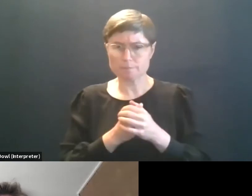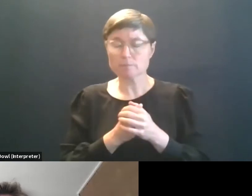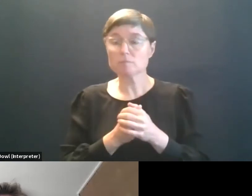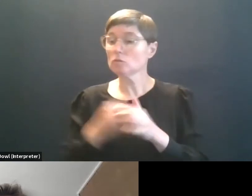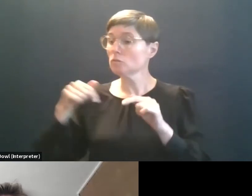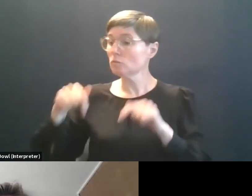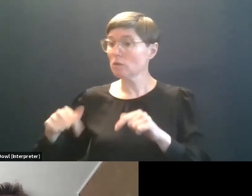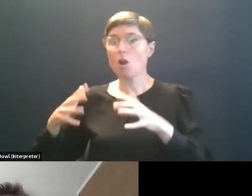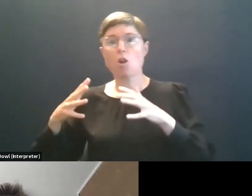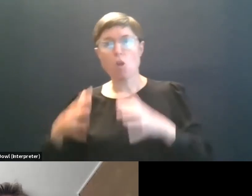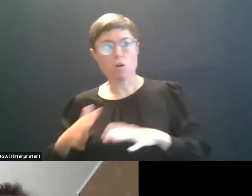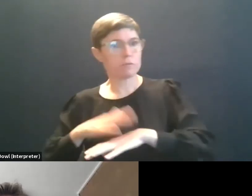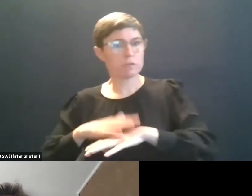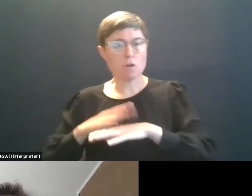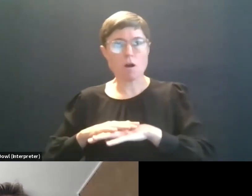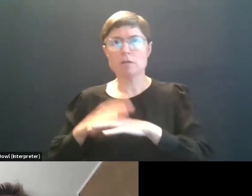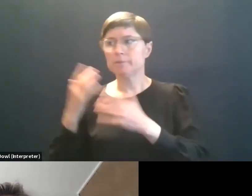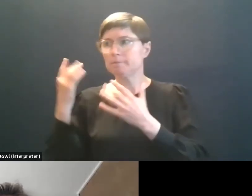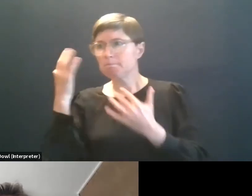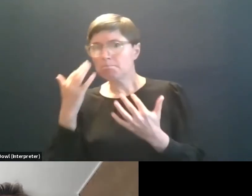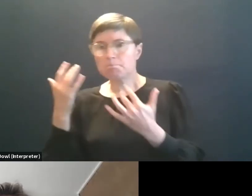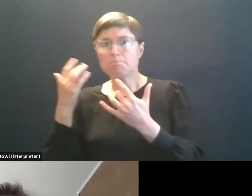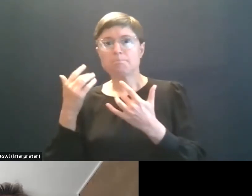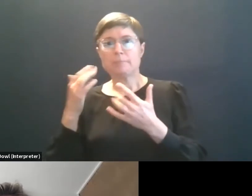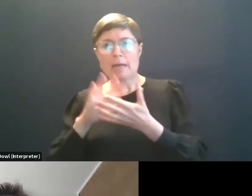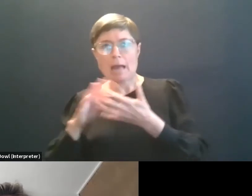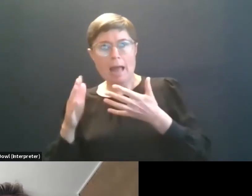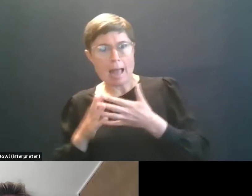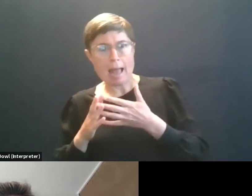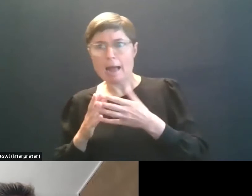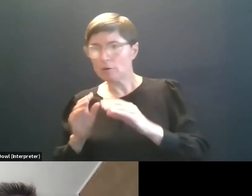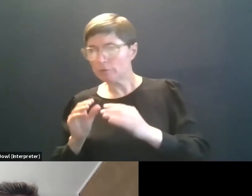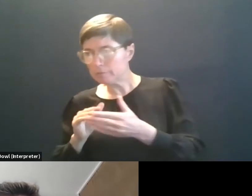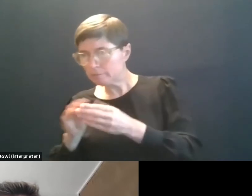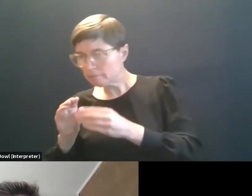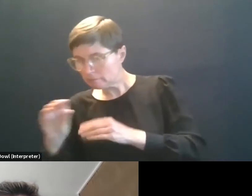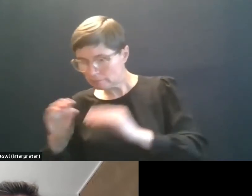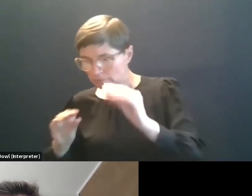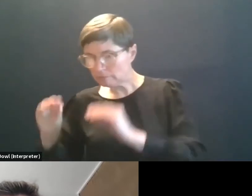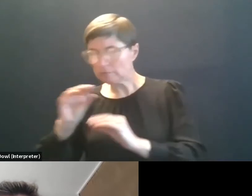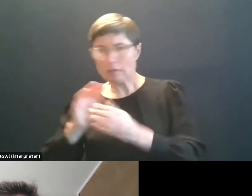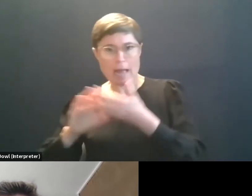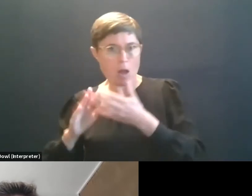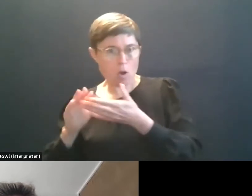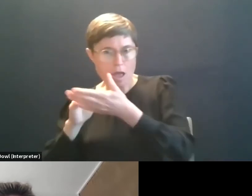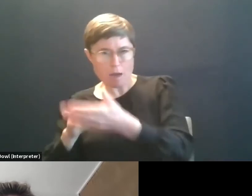time thinking about how our resources can be tailored to meet the needs of different